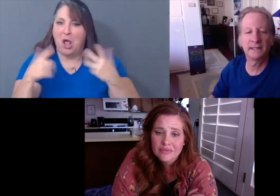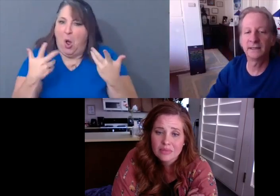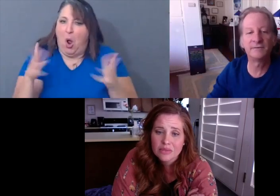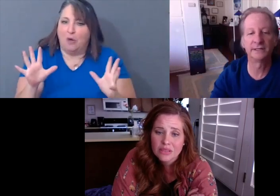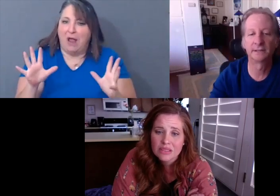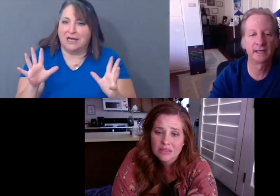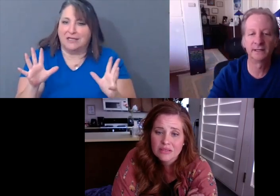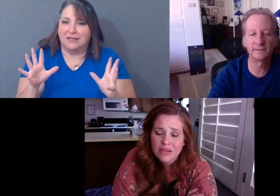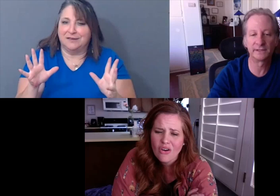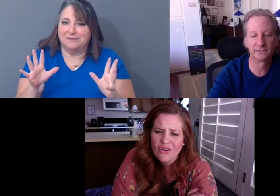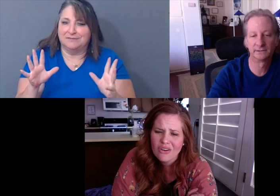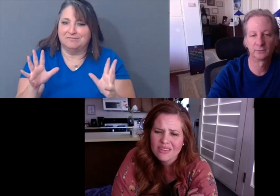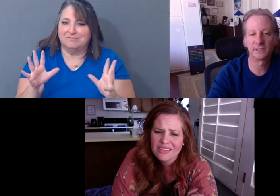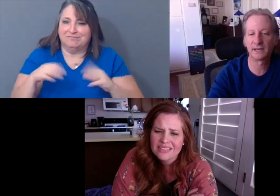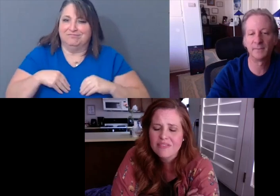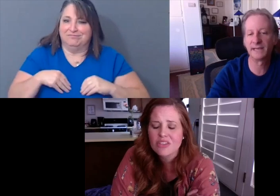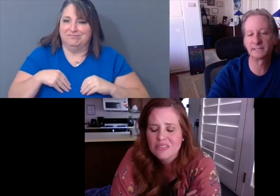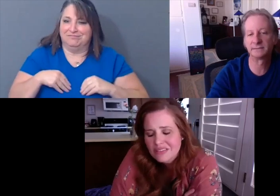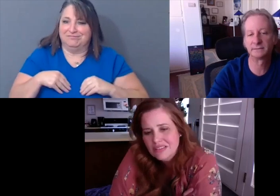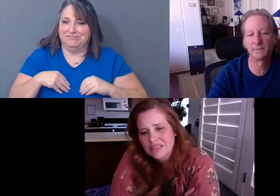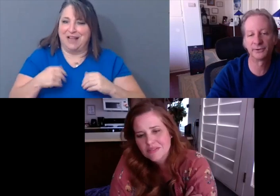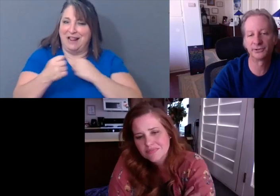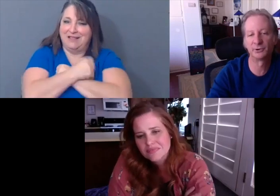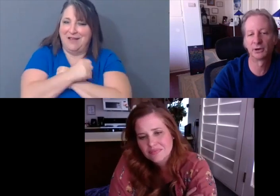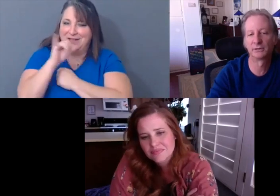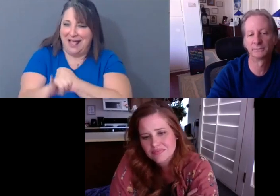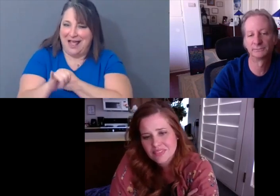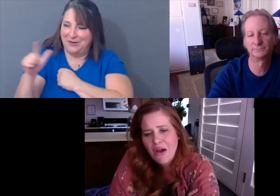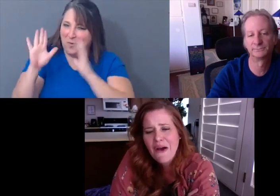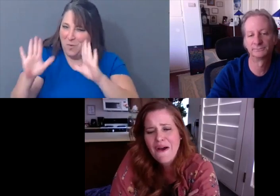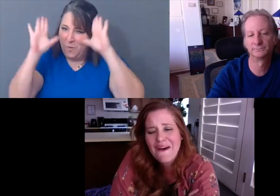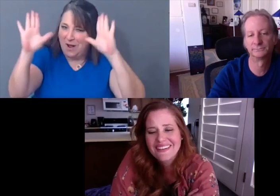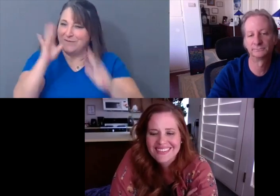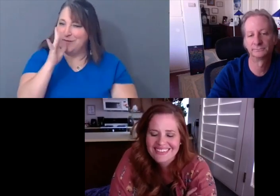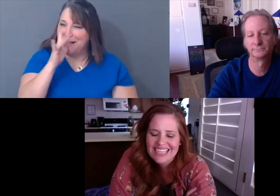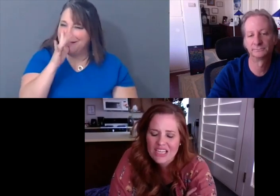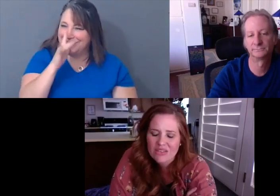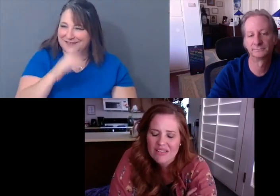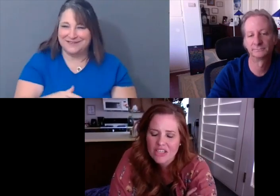And I love it, I love it. What an amazing mother you are. Aw, thank you David.